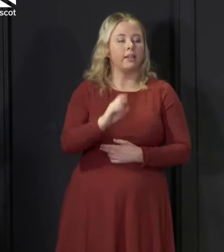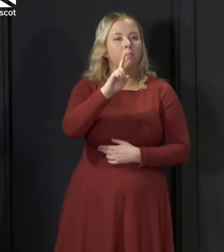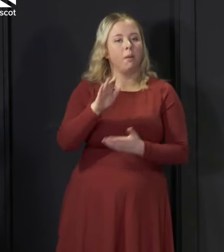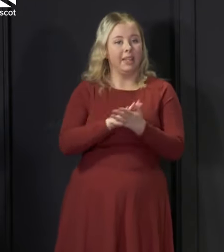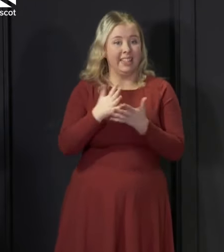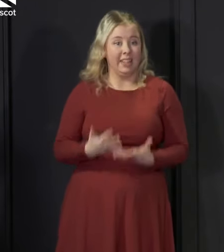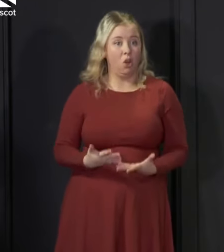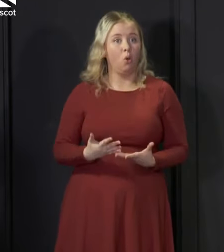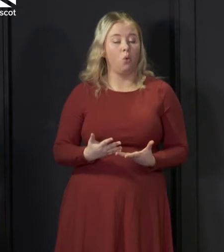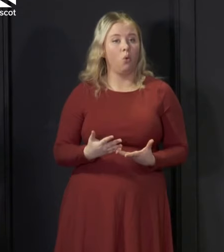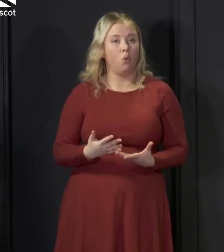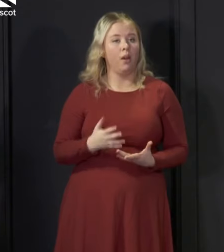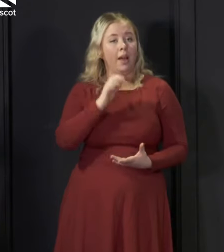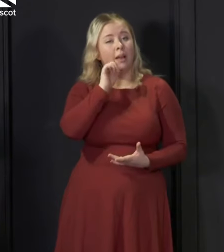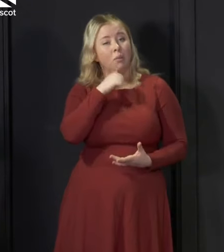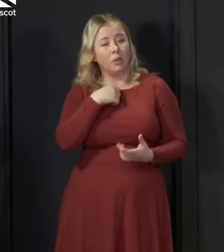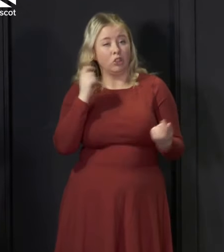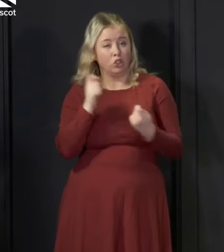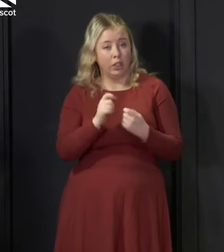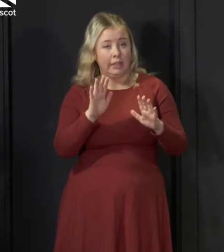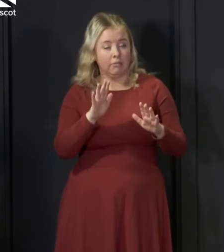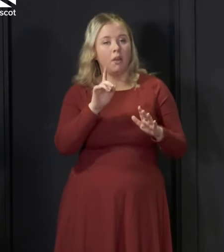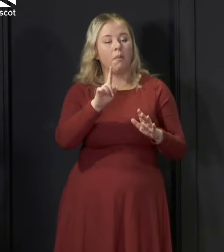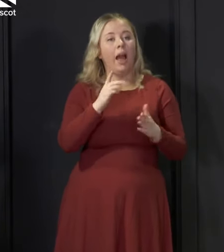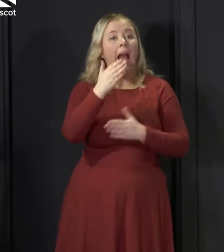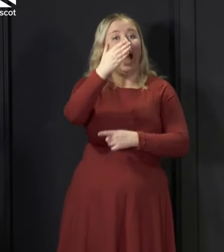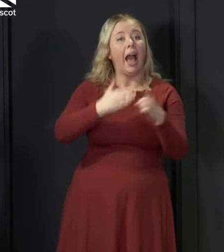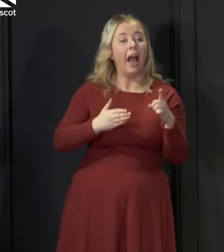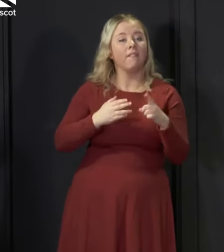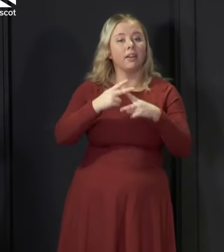this may change, there are almost half of care homes that haven't had any cases of the